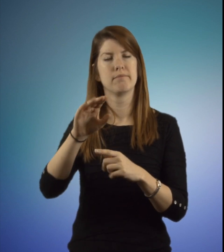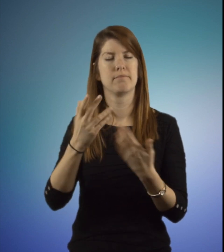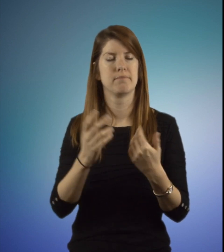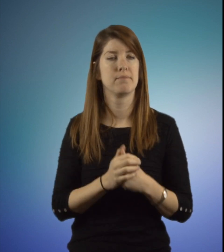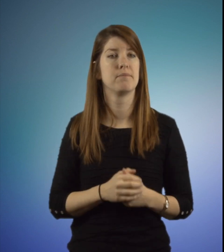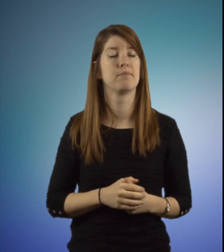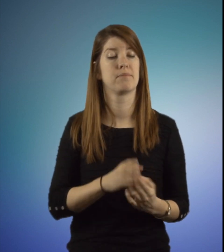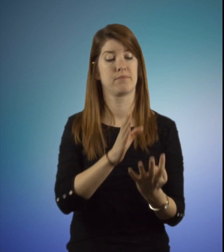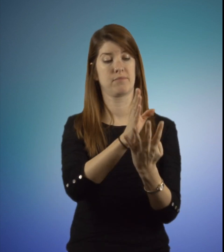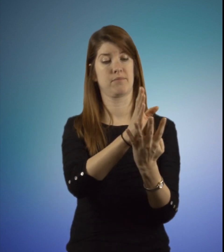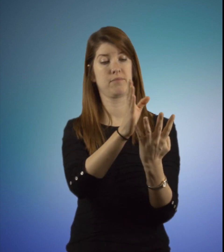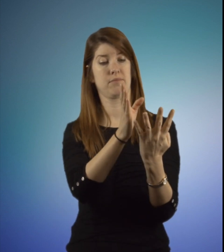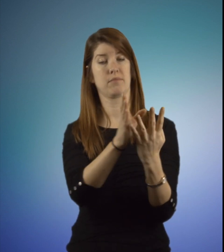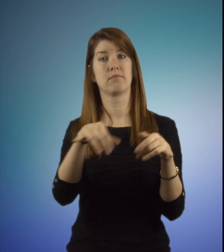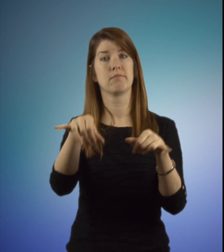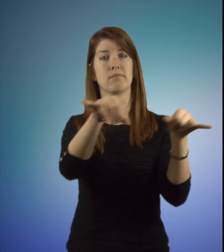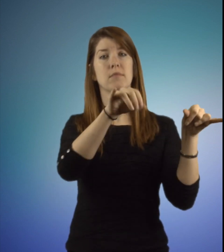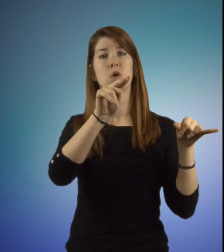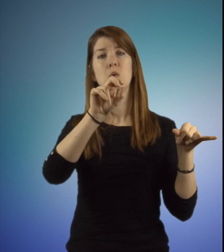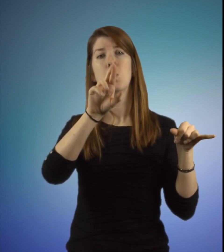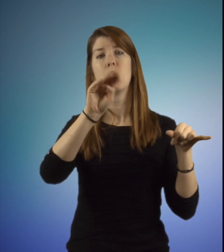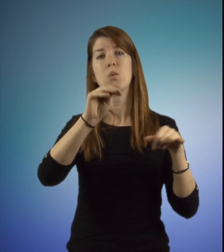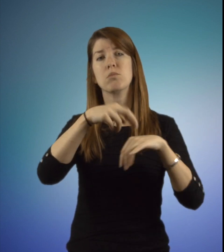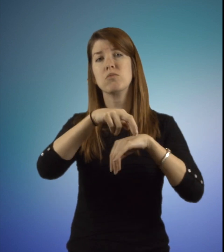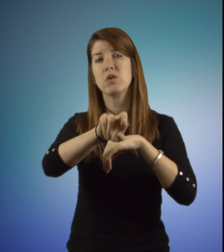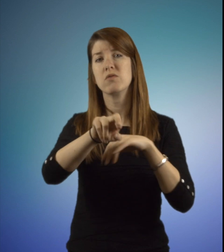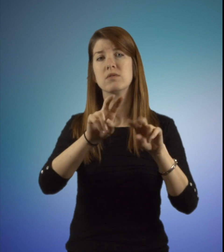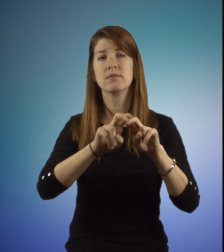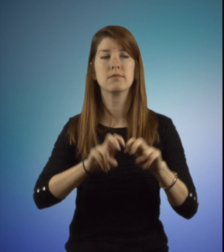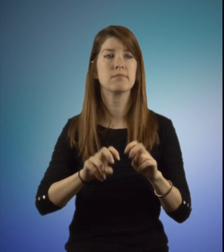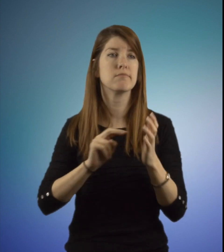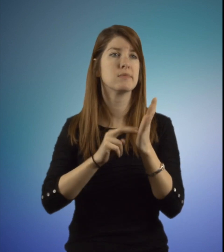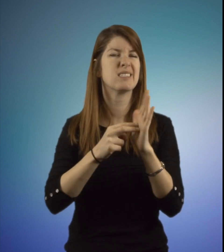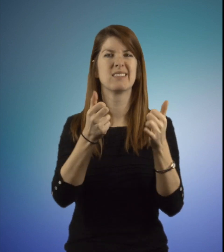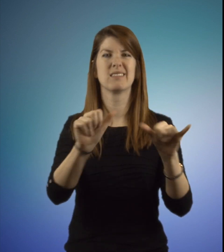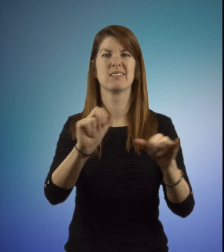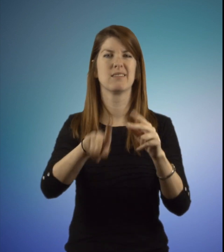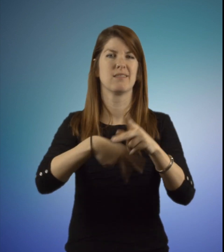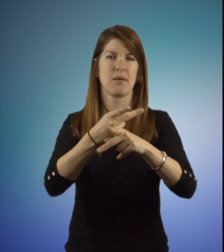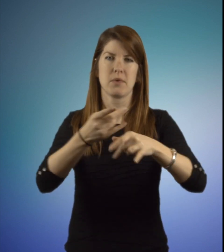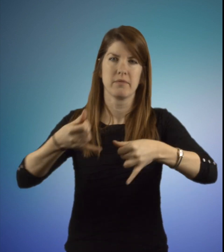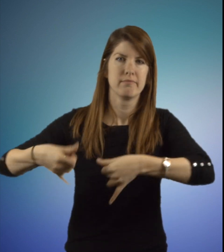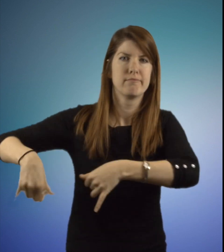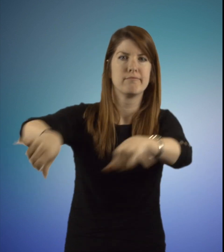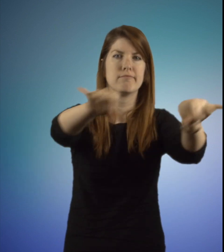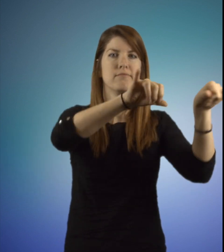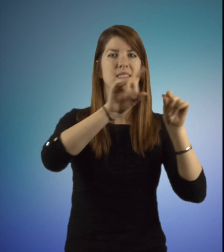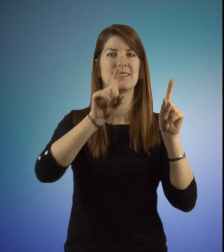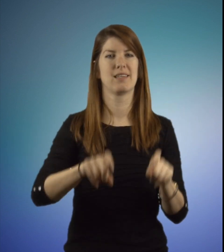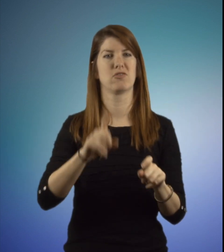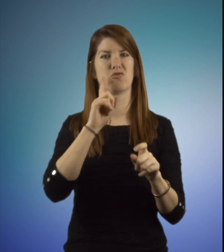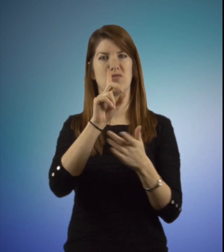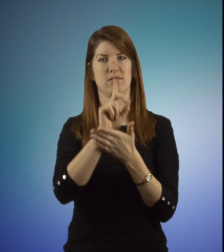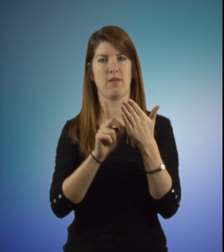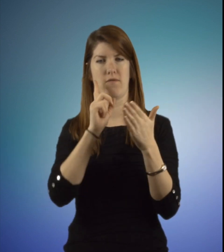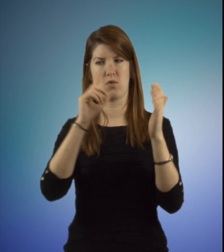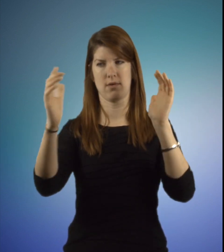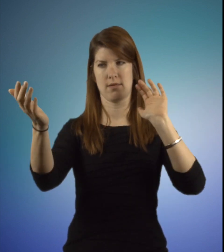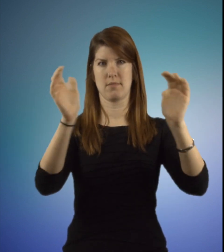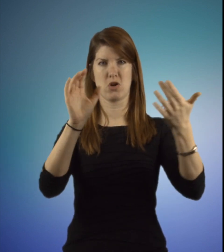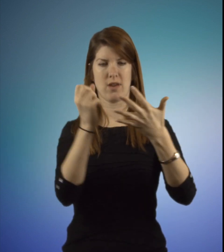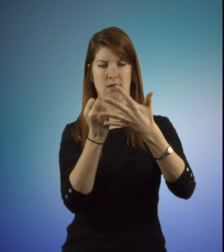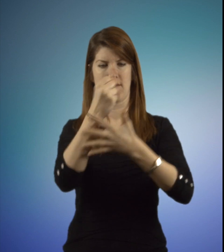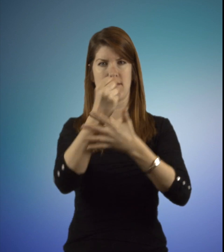Norm-referenced assessment refers to any sort of standardized tests that are designed to compare